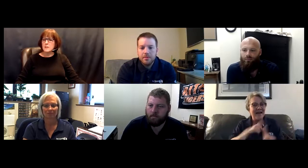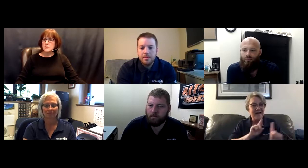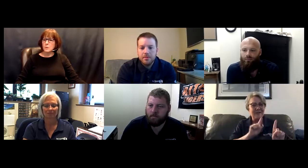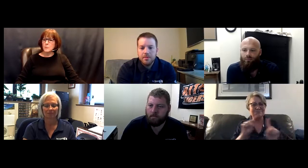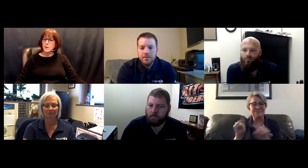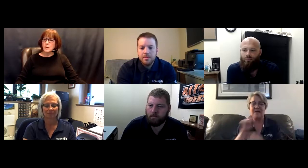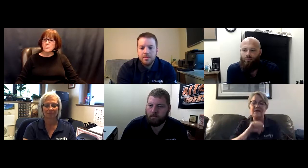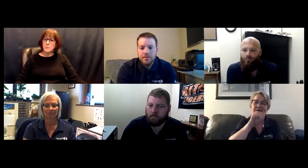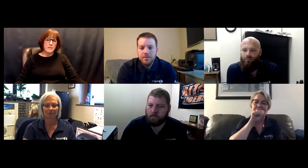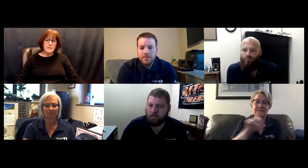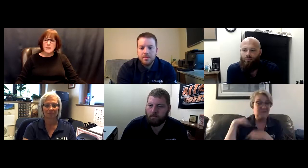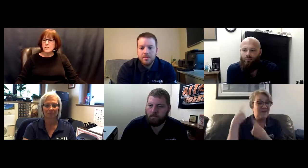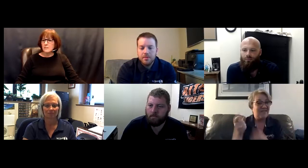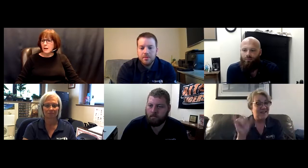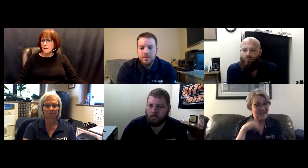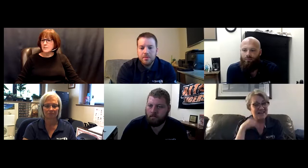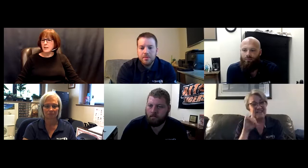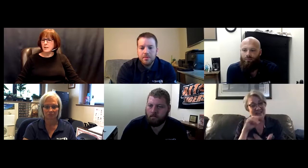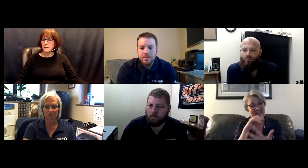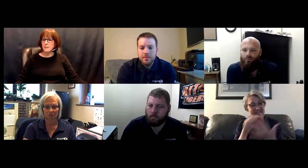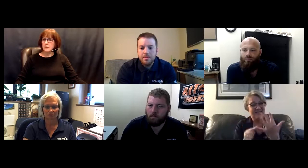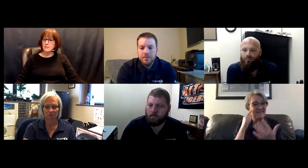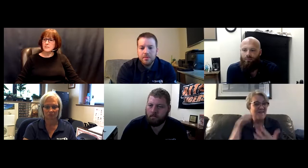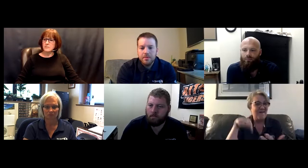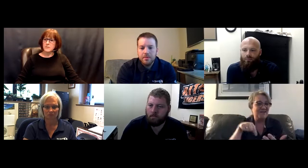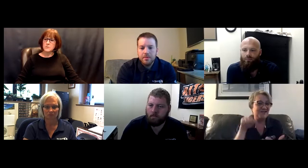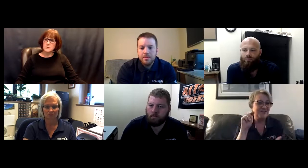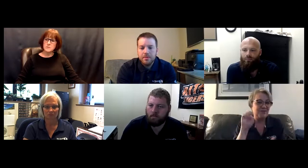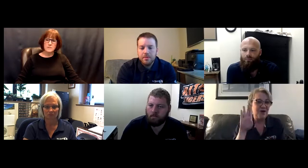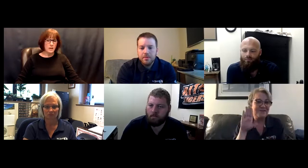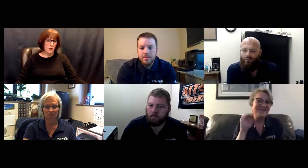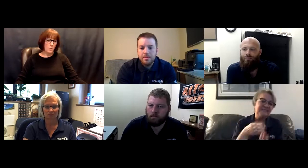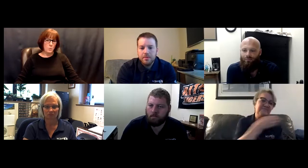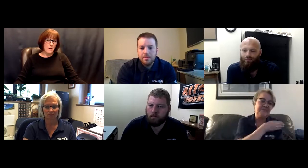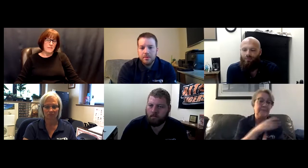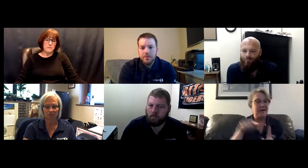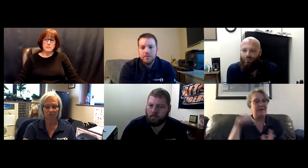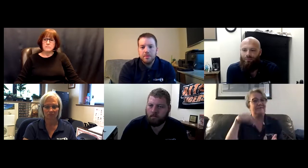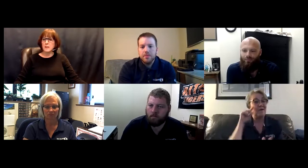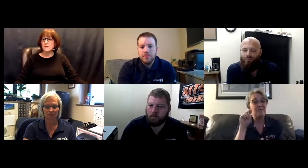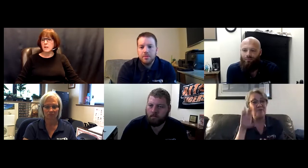so but I've attended a lot and those are my favorite that I've done